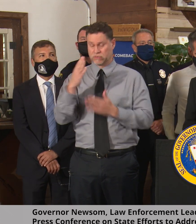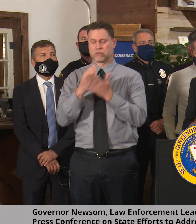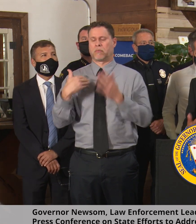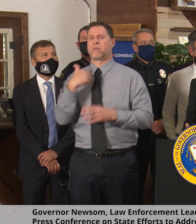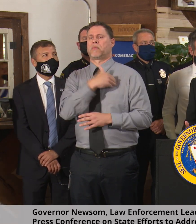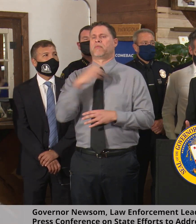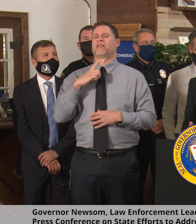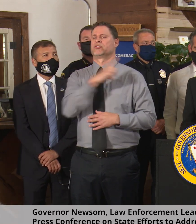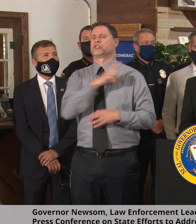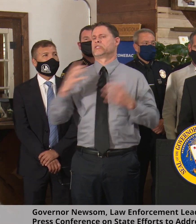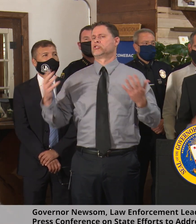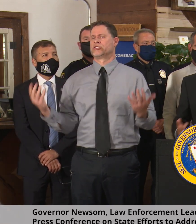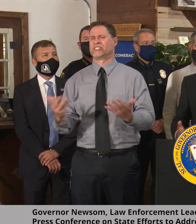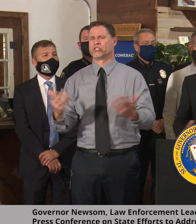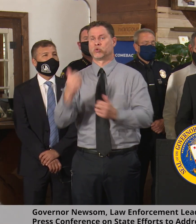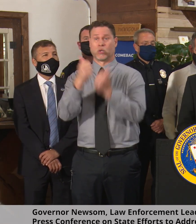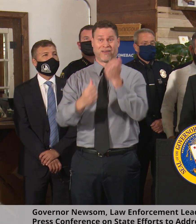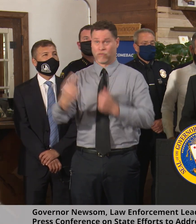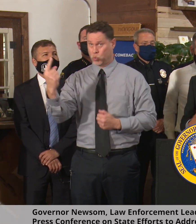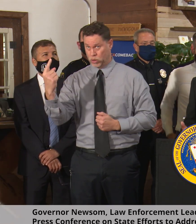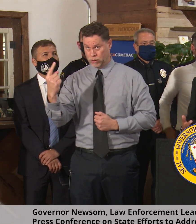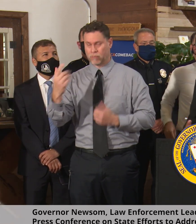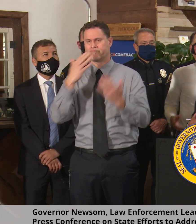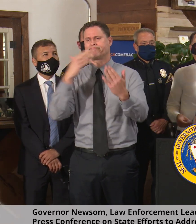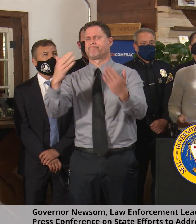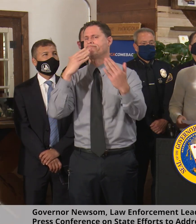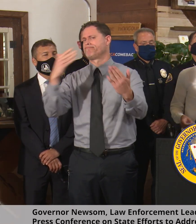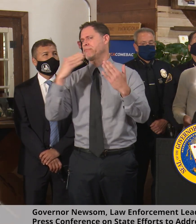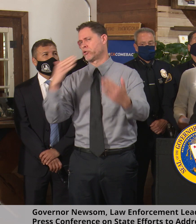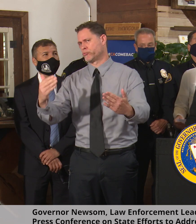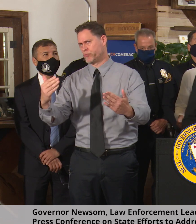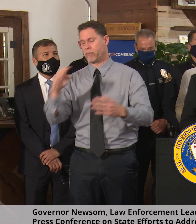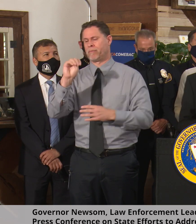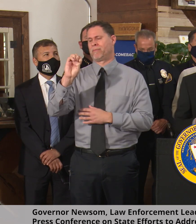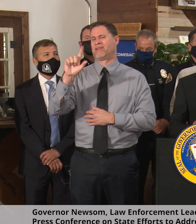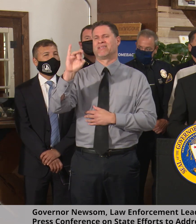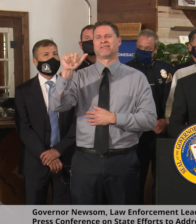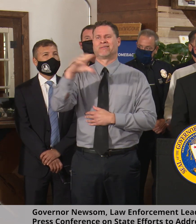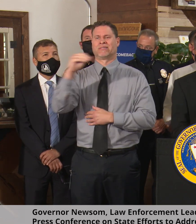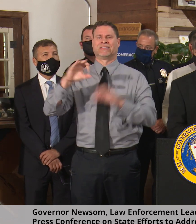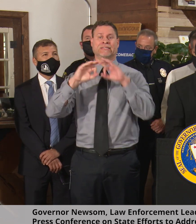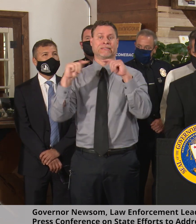legislature here and so to everyone thank you and also to Melissa and the team here for welcoming